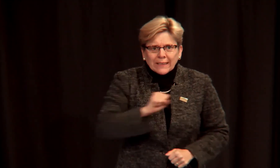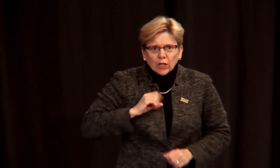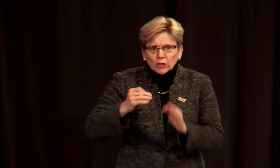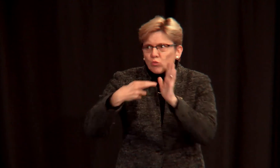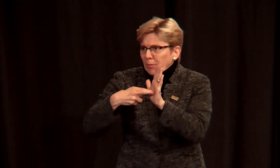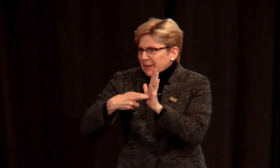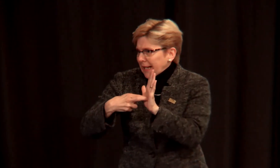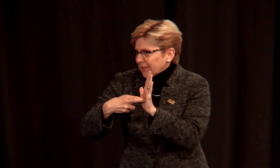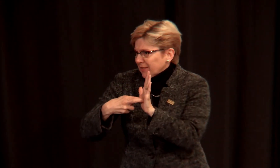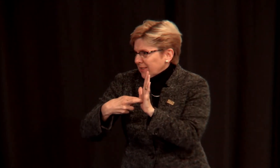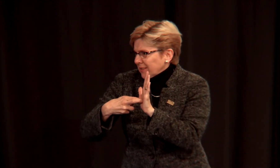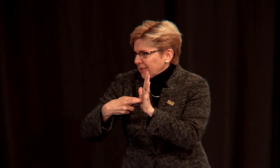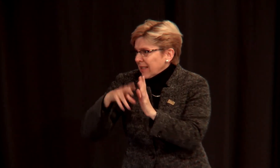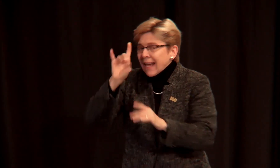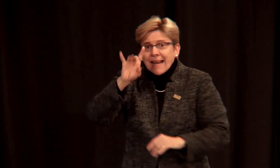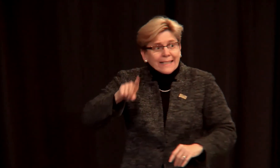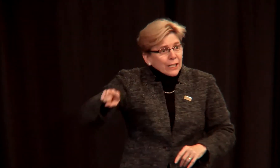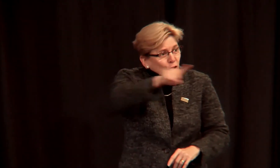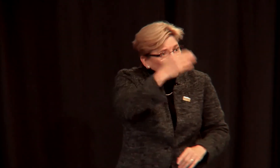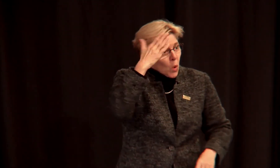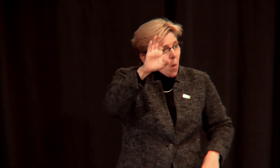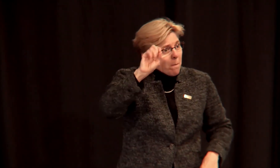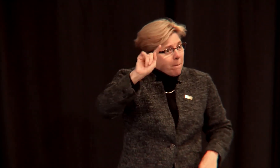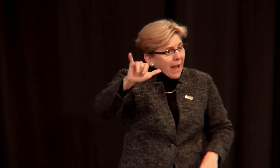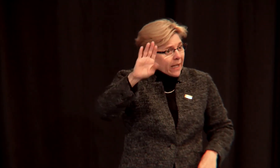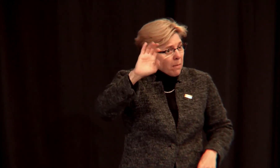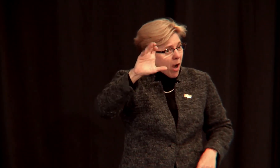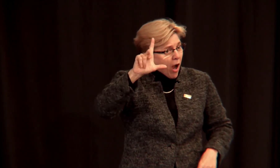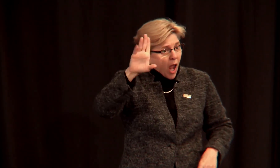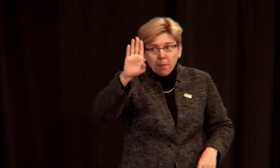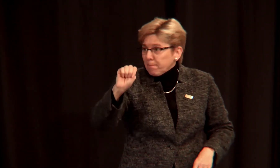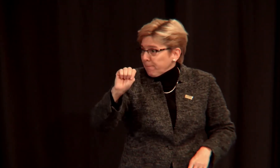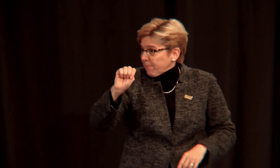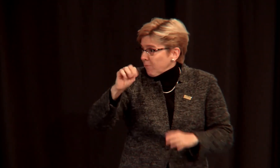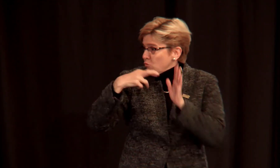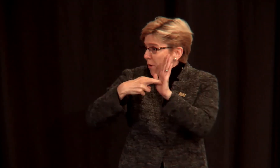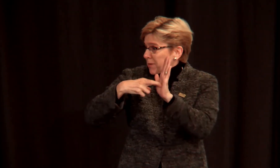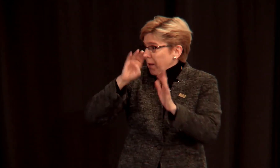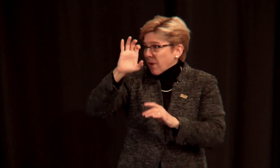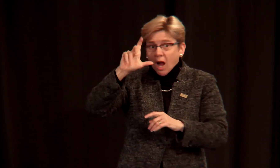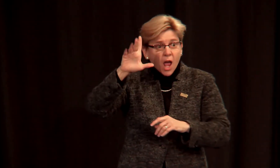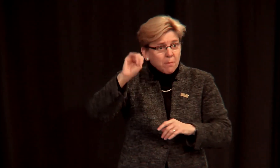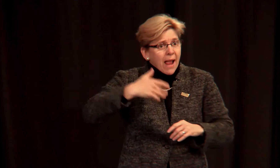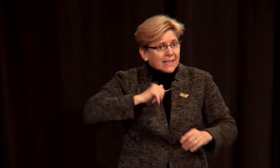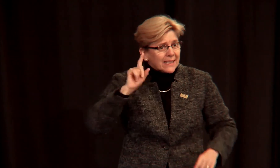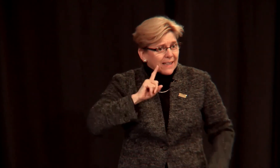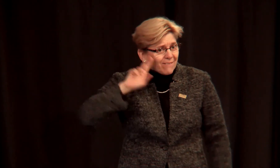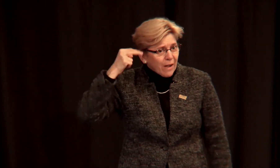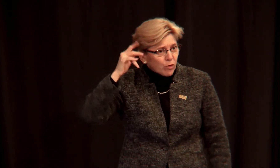Get active with your Senators and Representatives. Do you know Betty McCollum, Representative McCollum?